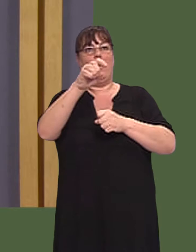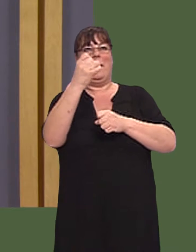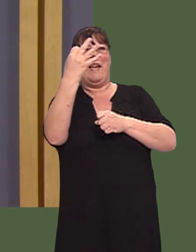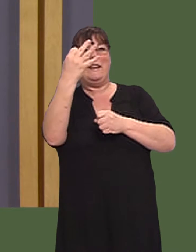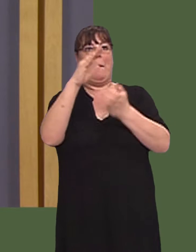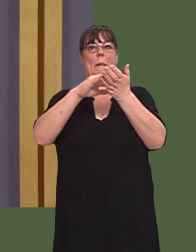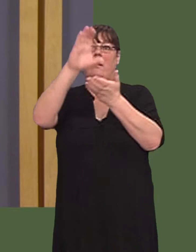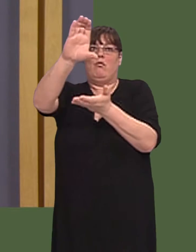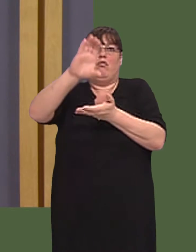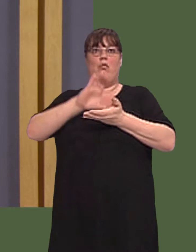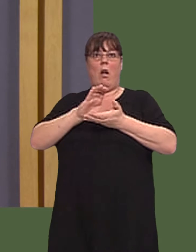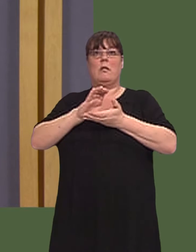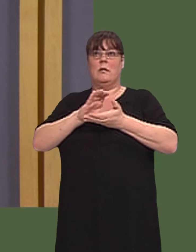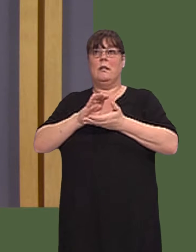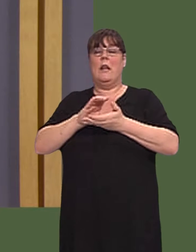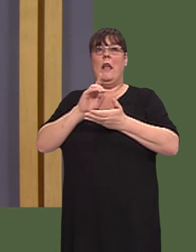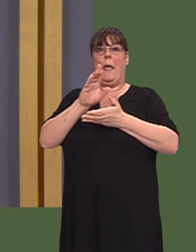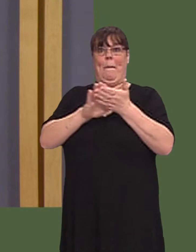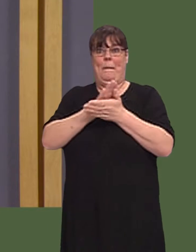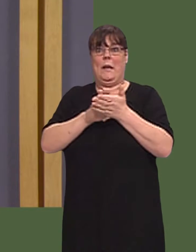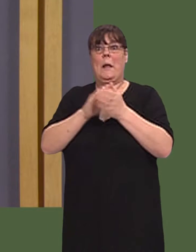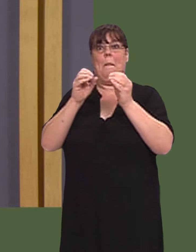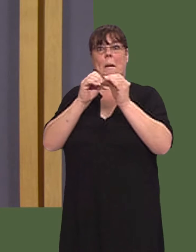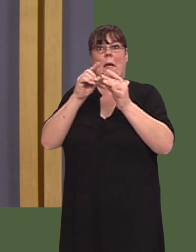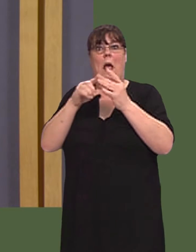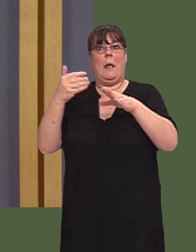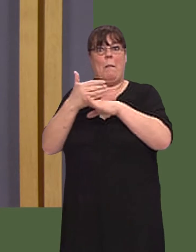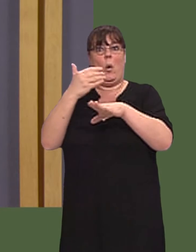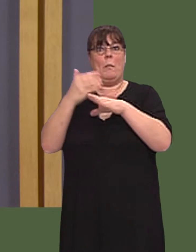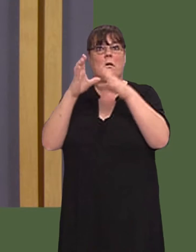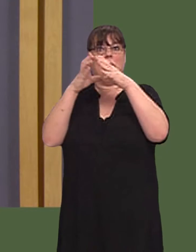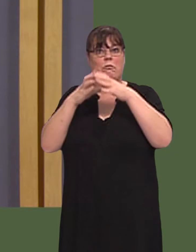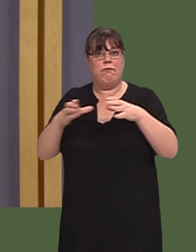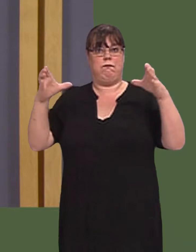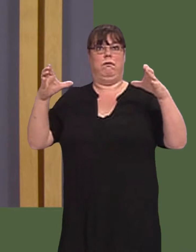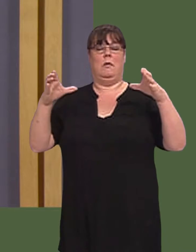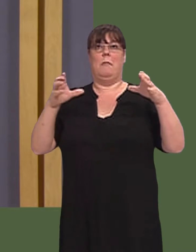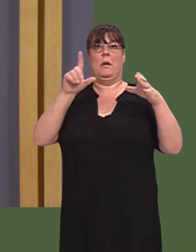considerable investment will see this BBI employment in Wales increasedóalmost doubledóby